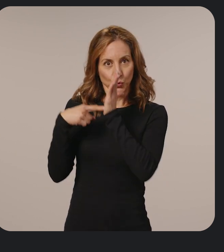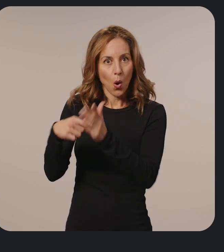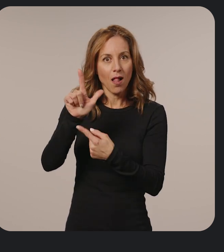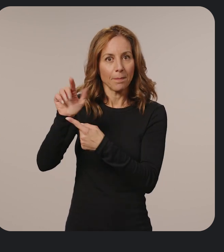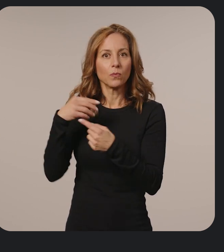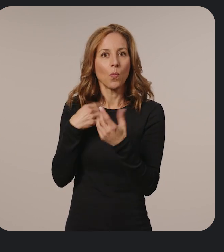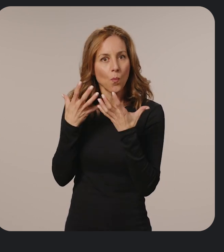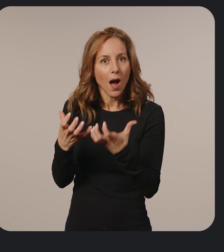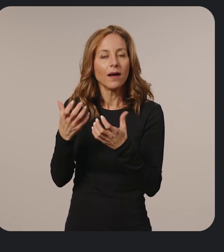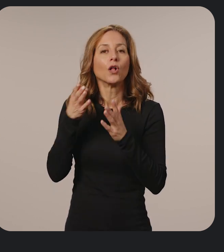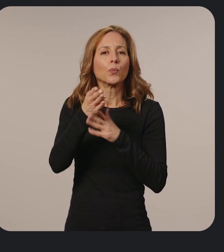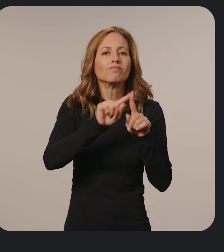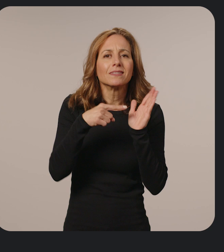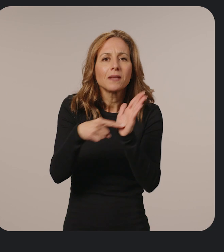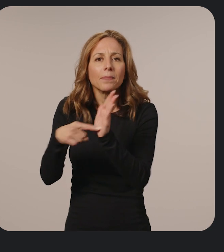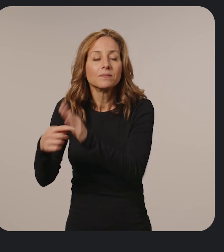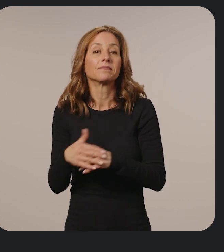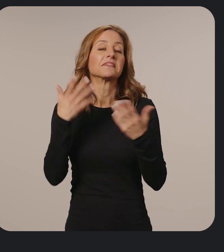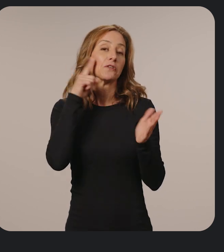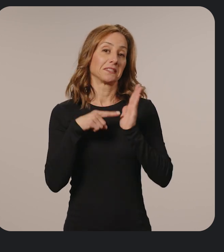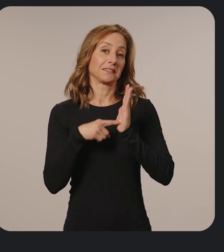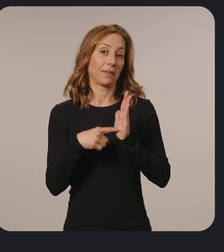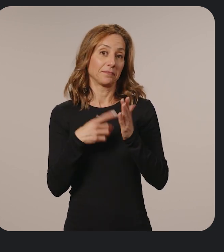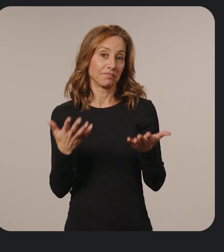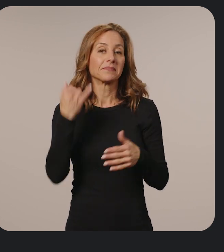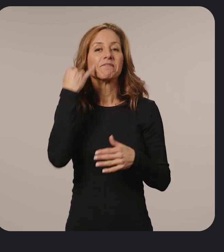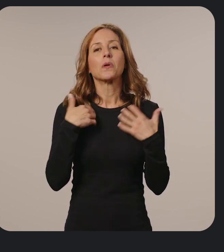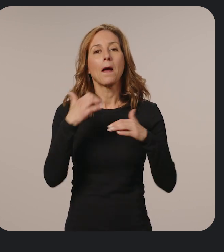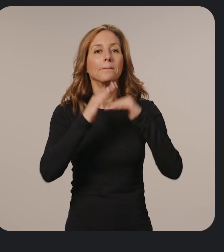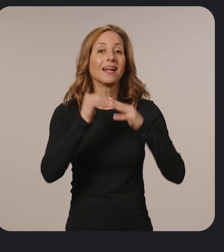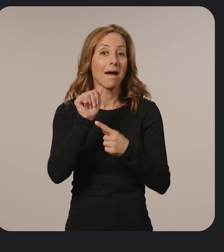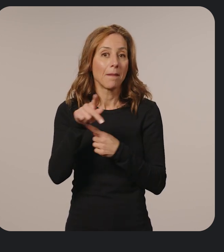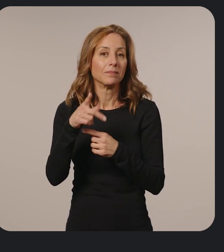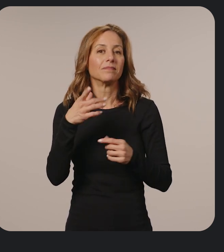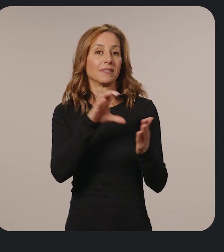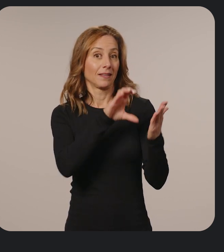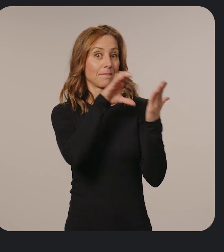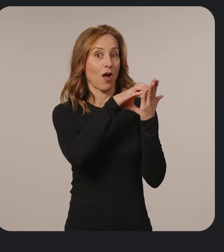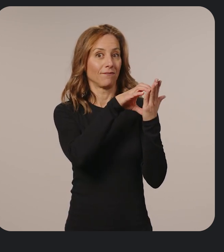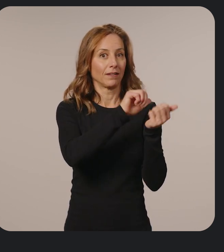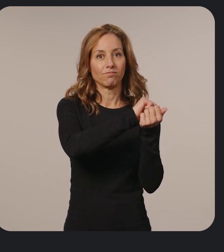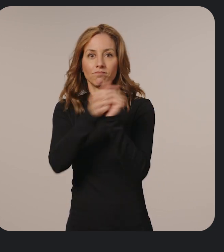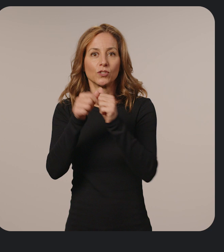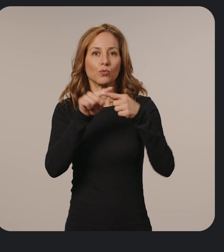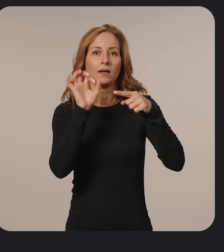through a handful of examples. For example, let's say I want to build an app that takes a paragraph and summarizes it into a bulleted list.